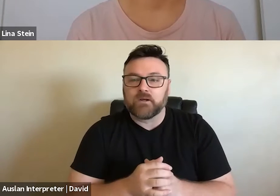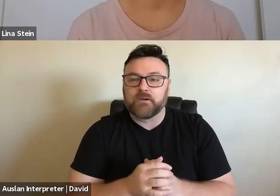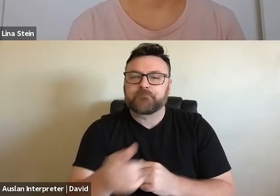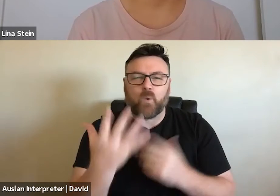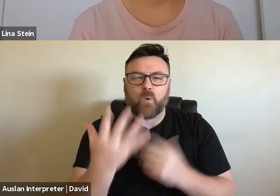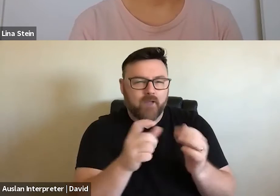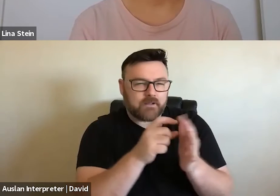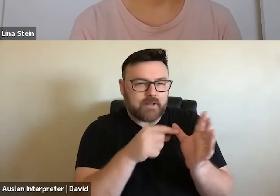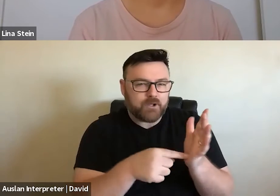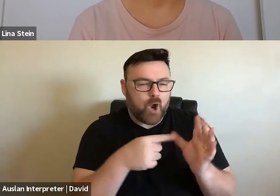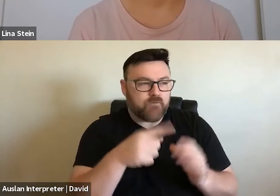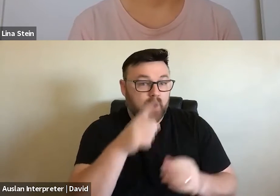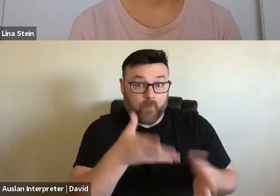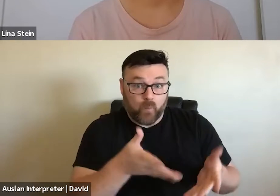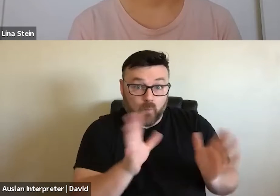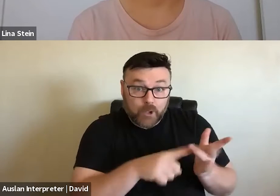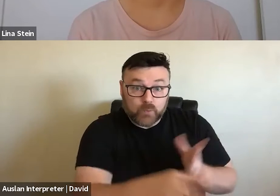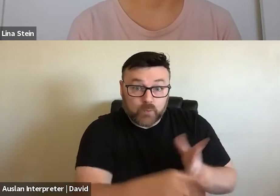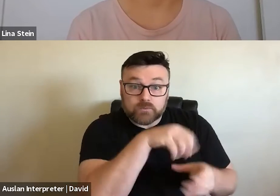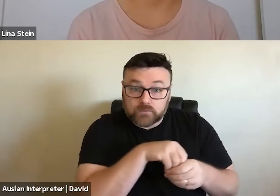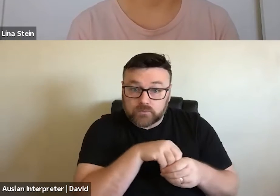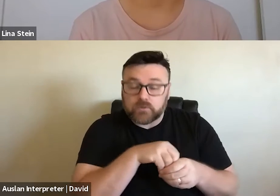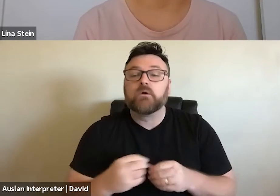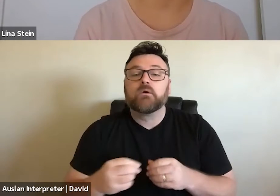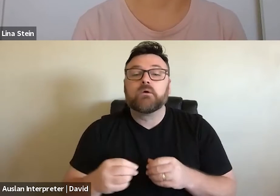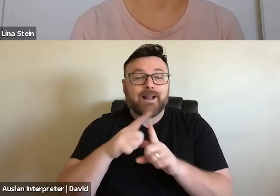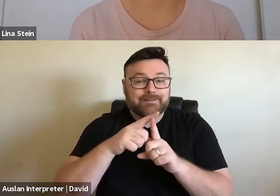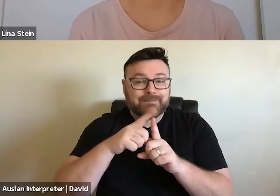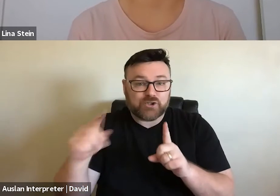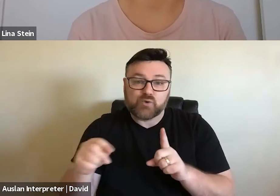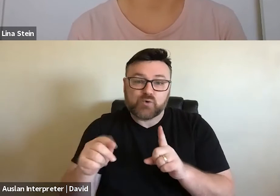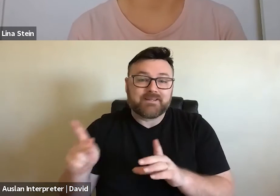participation trends, and tips and some key audience segments for digital work.